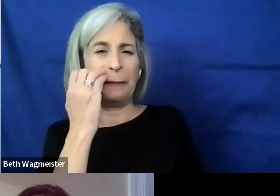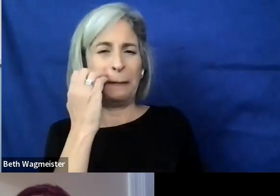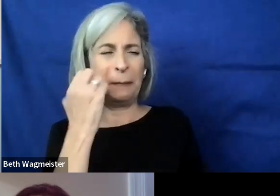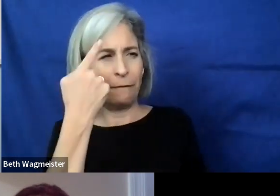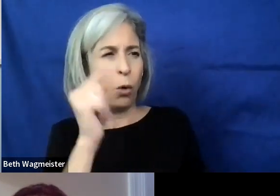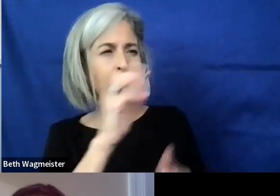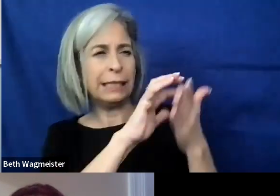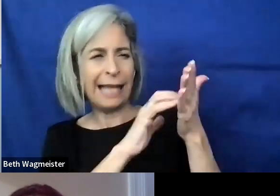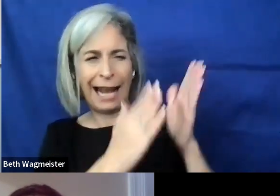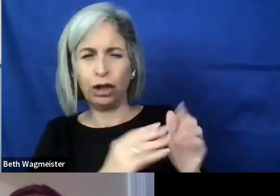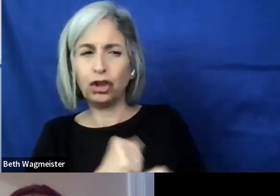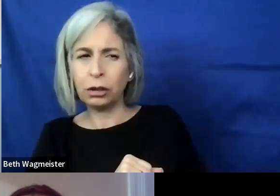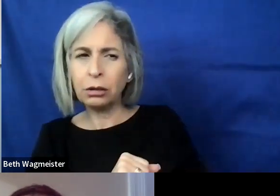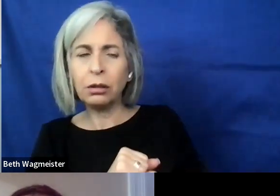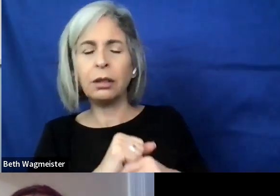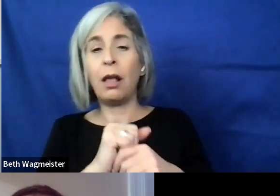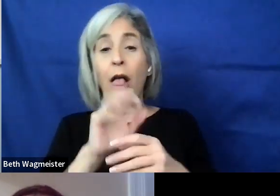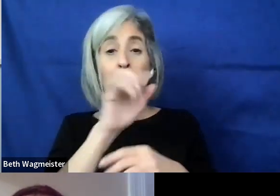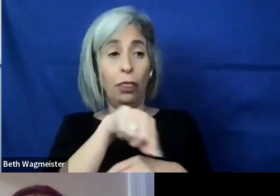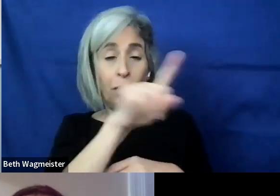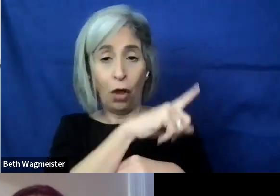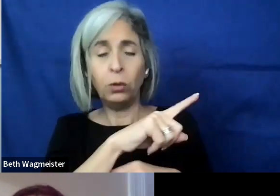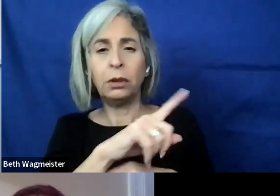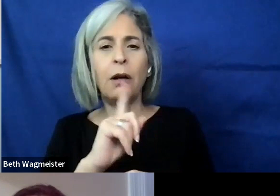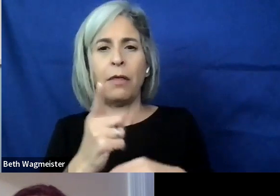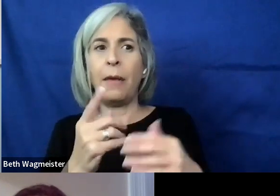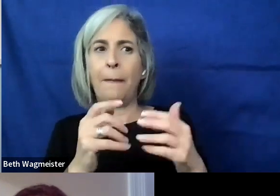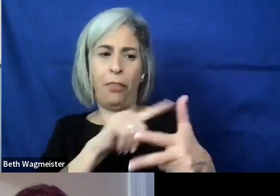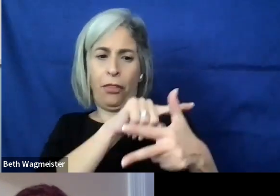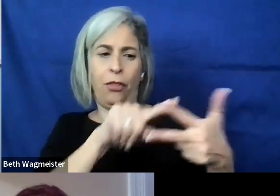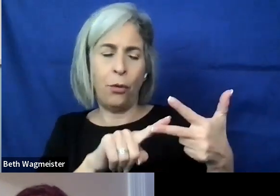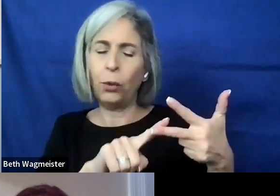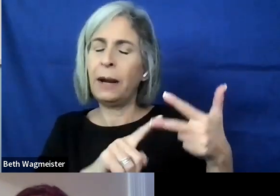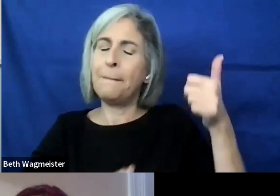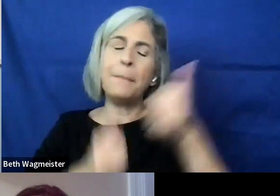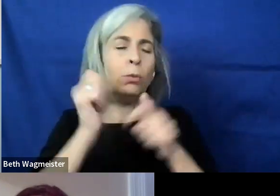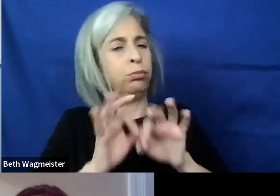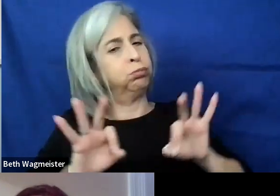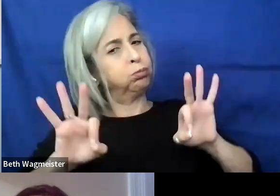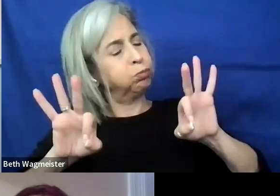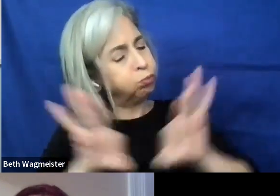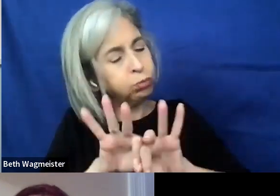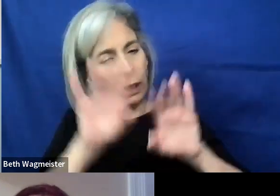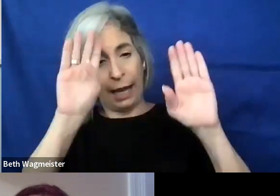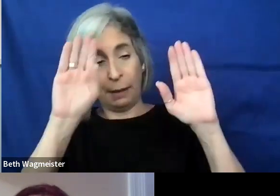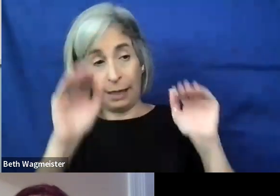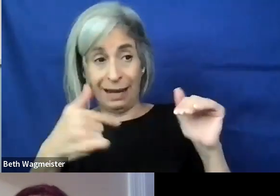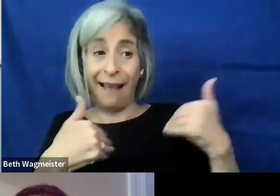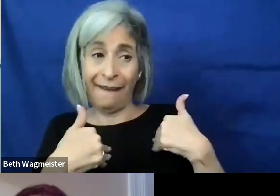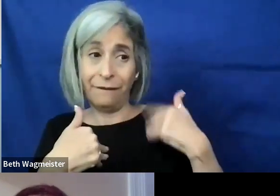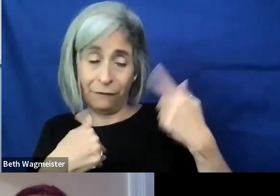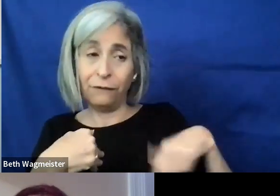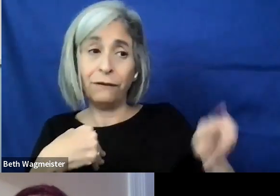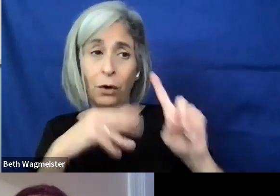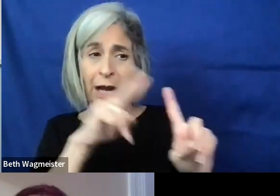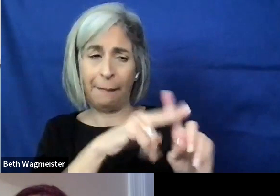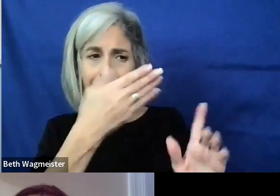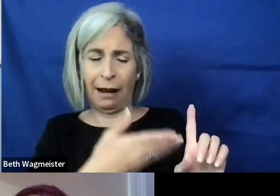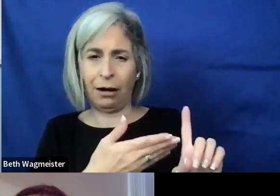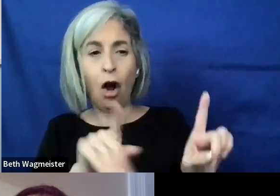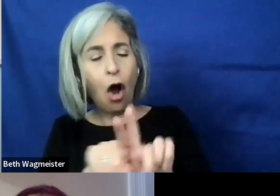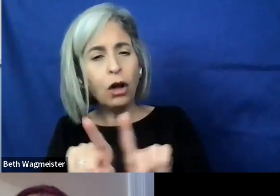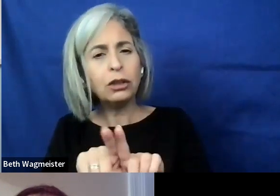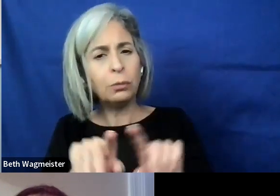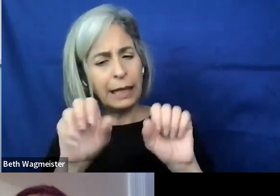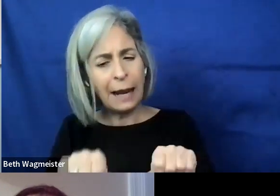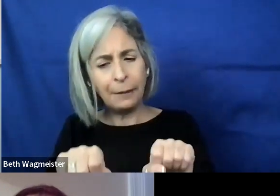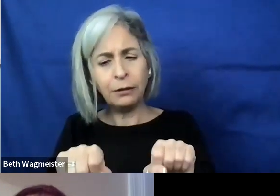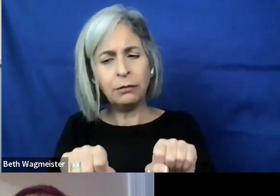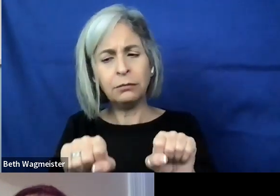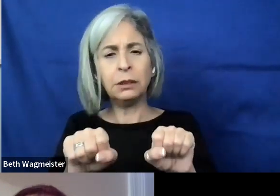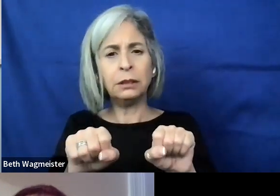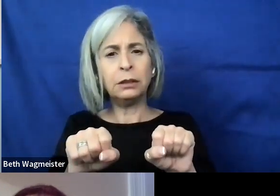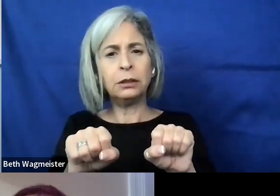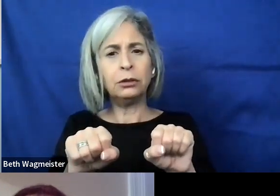Those are the very major expectations I have, but also they need to be able to assess the